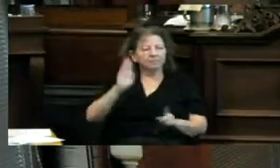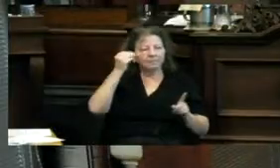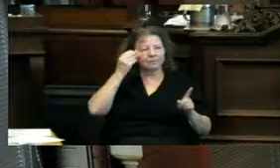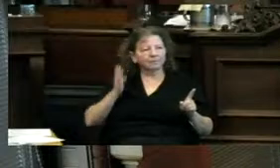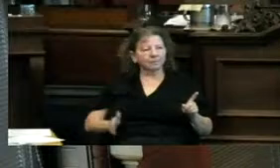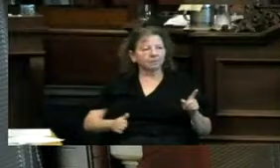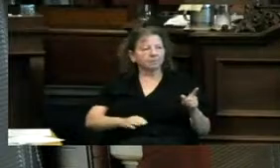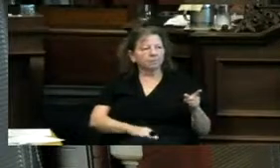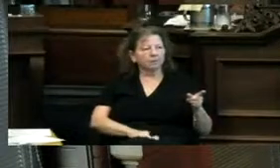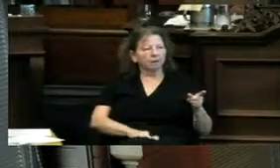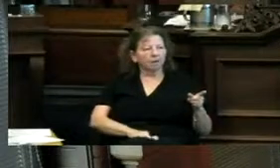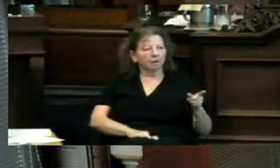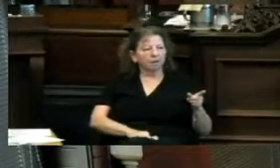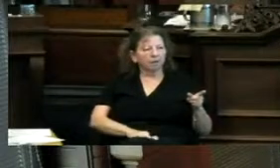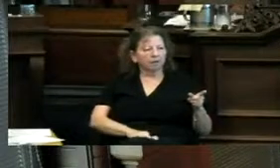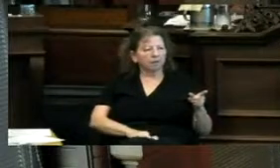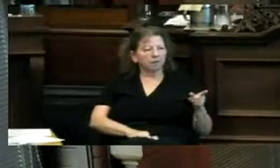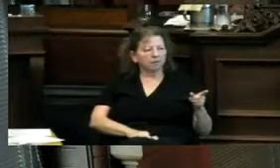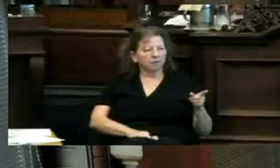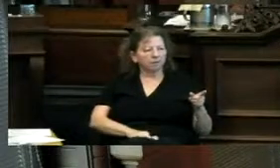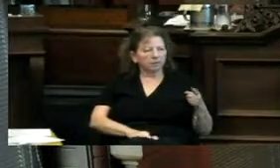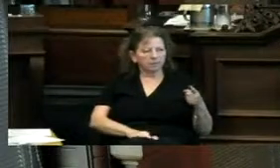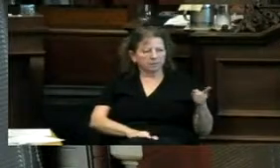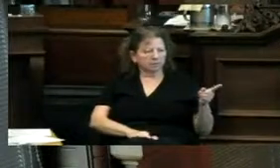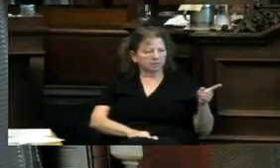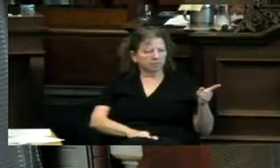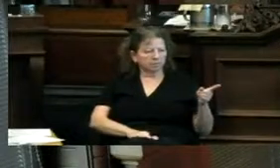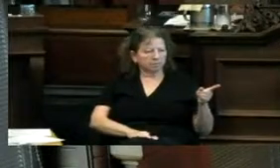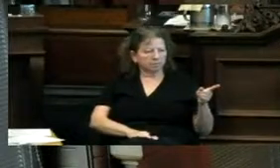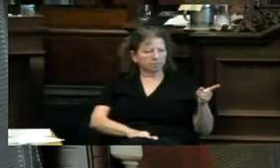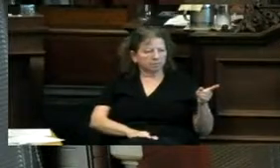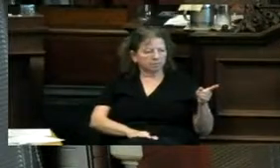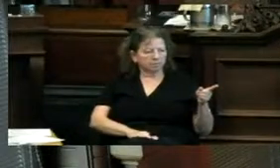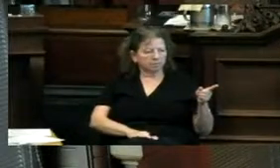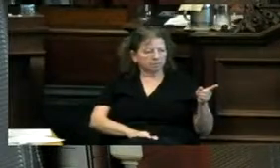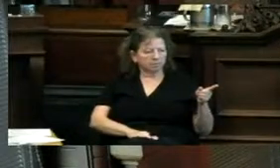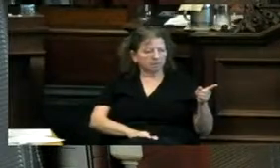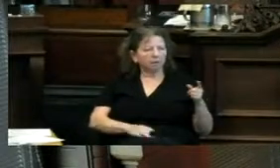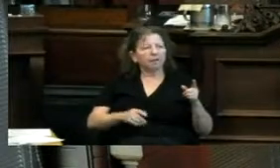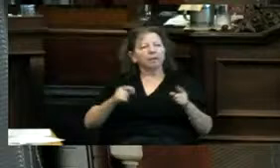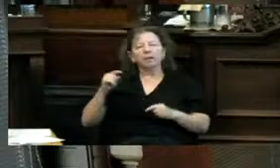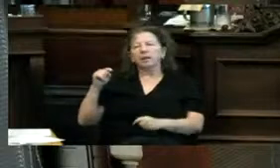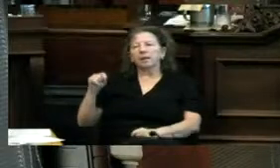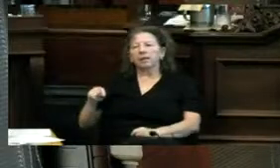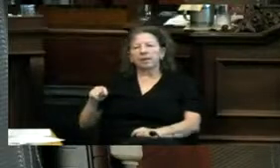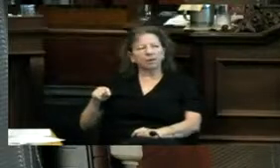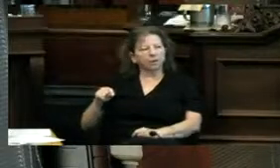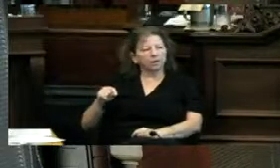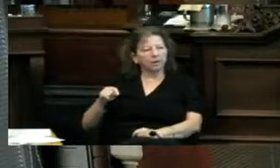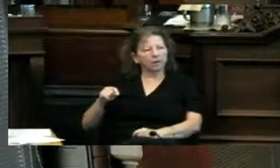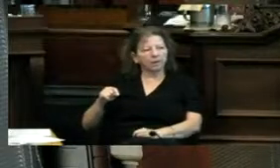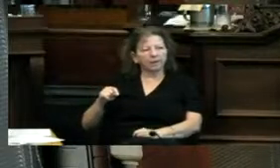get this money from the feds and how much more do they have? I'll say this was I believe this is